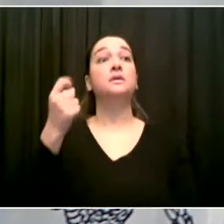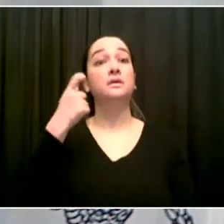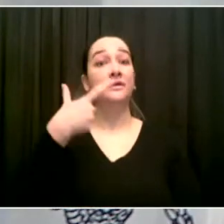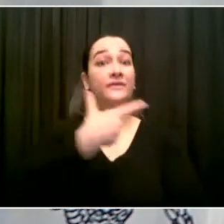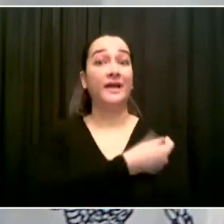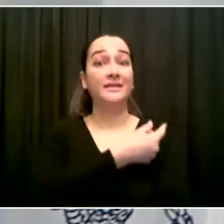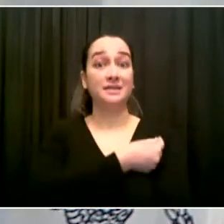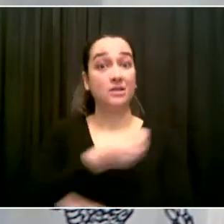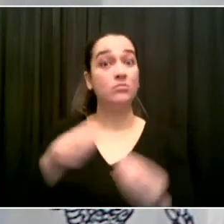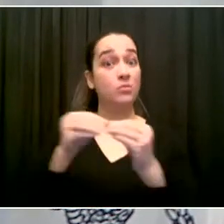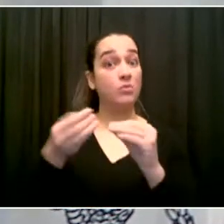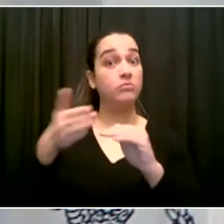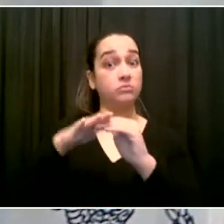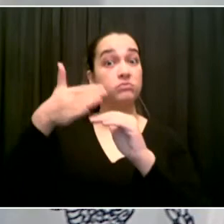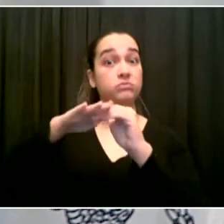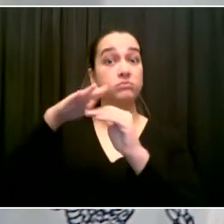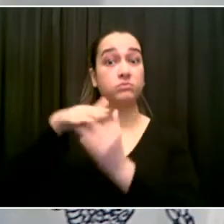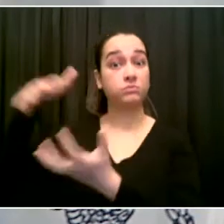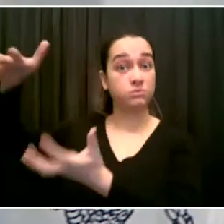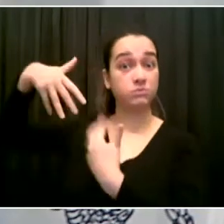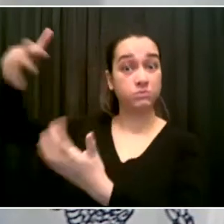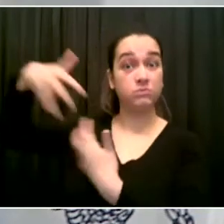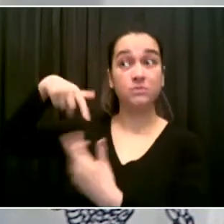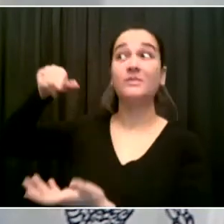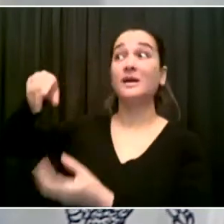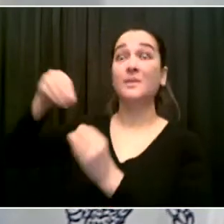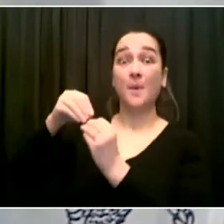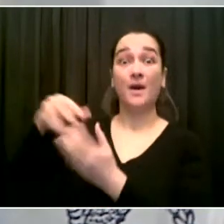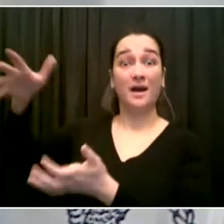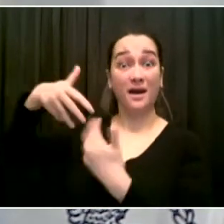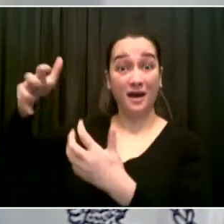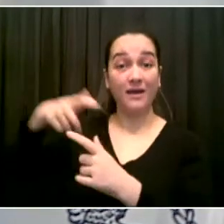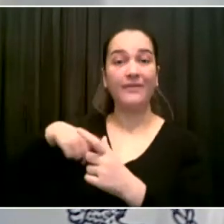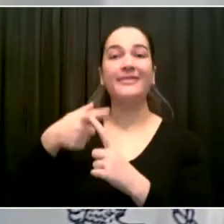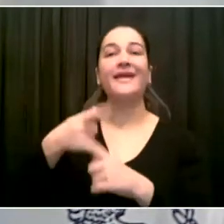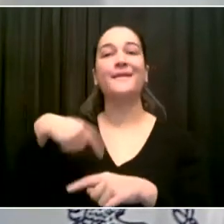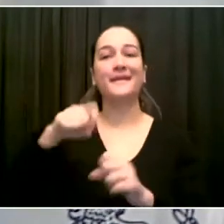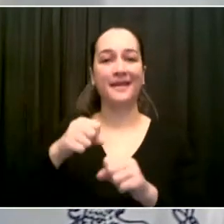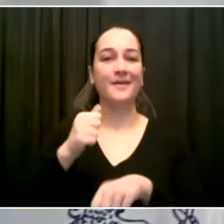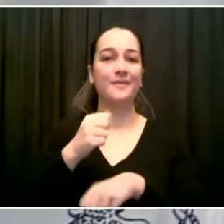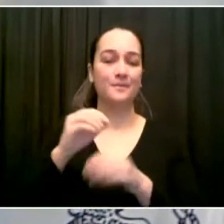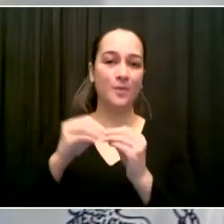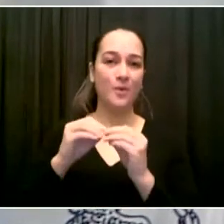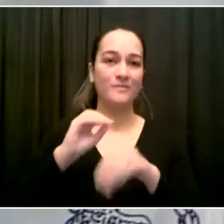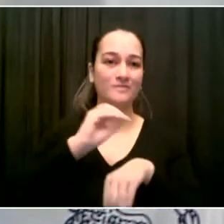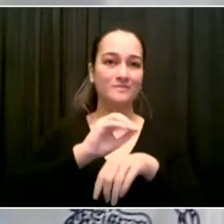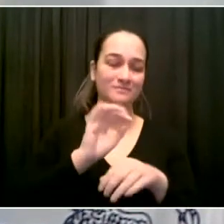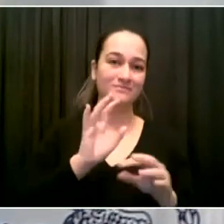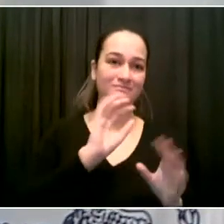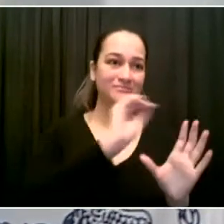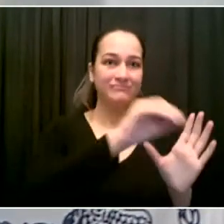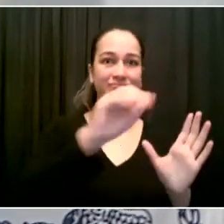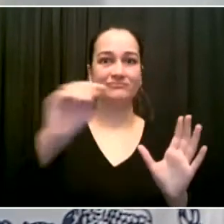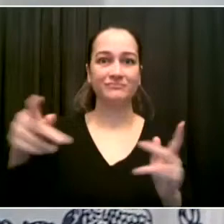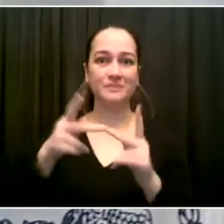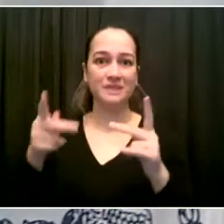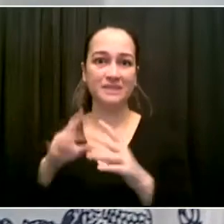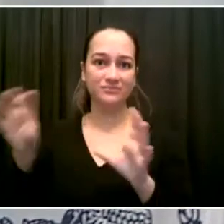TO GROW. ADDITIOOALN SITES